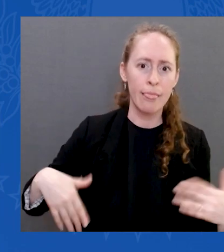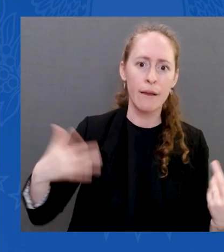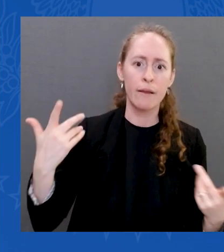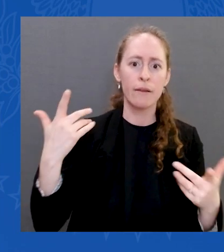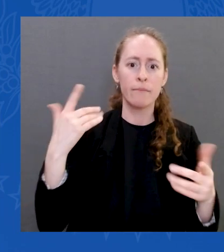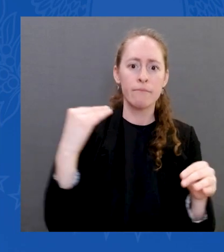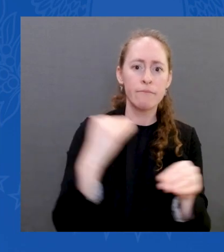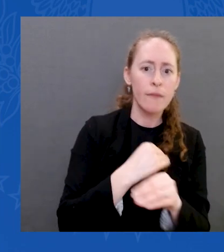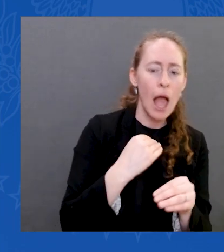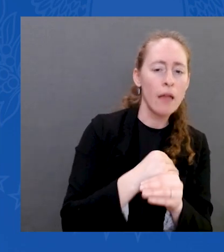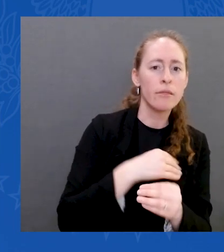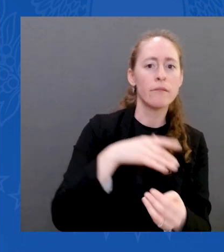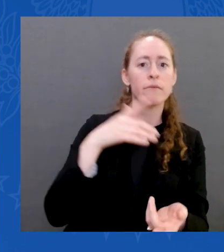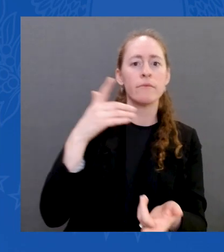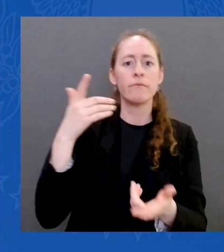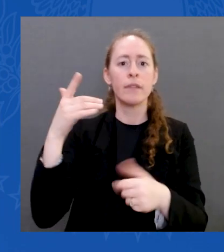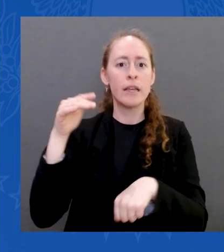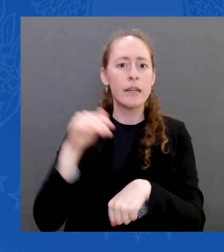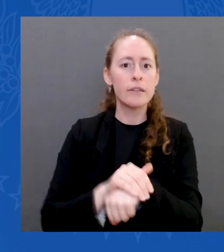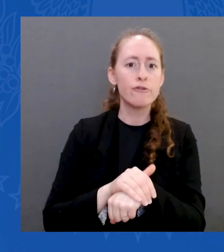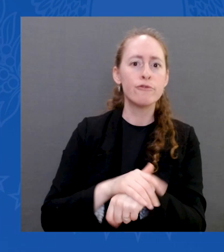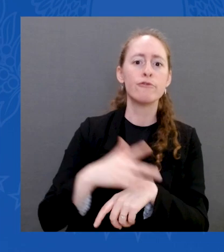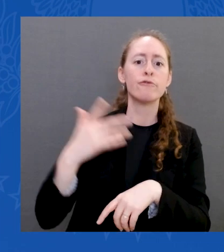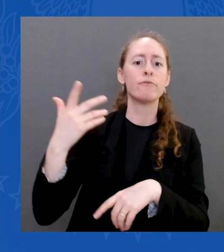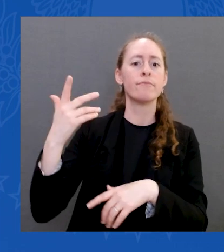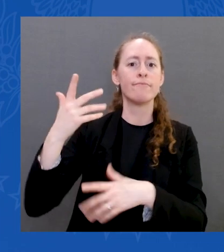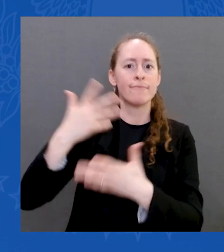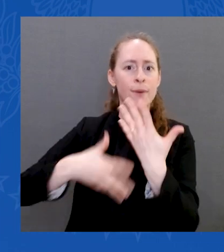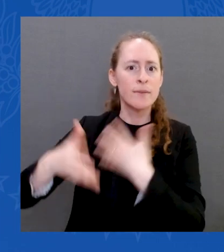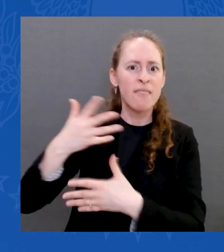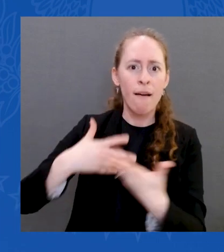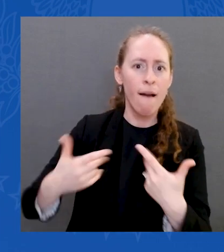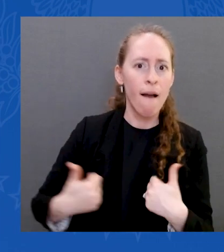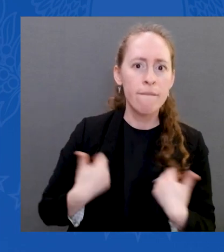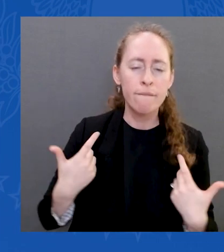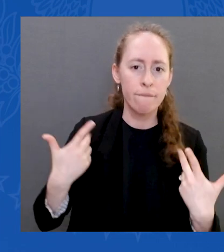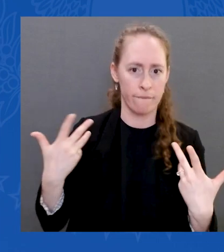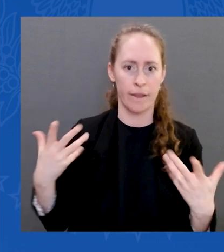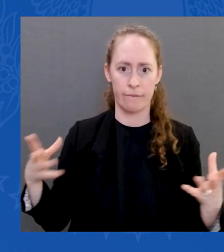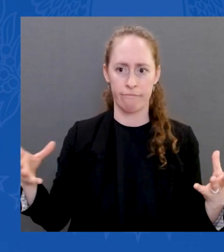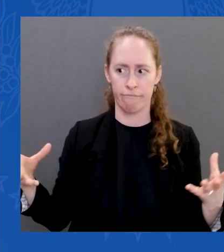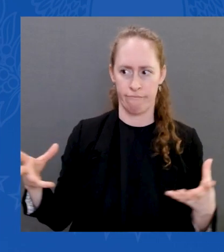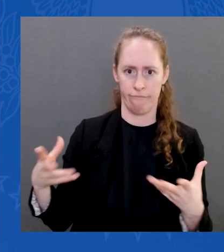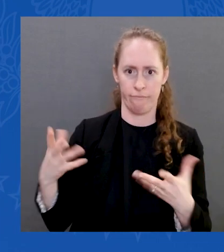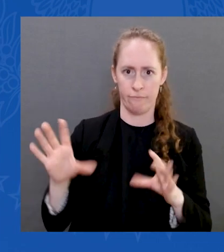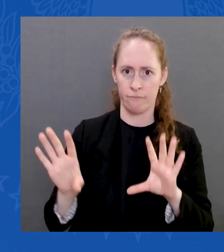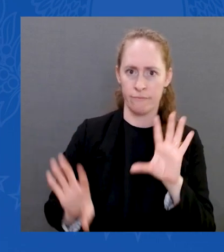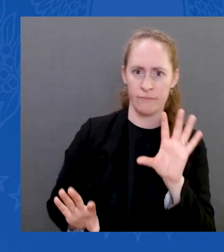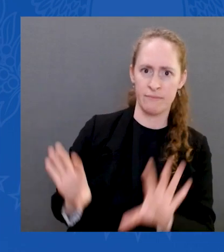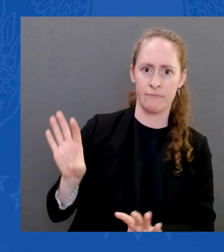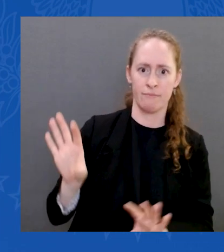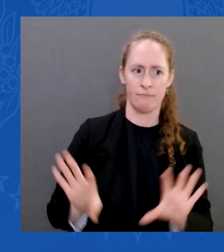teachers are seeing young children struggle to interact in group settings, to manage conflict, to take turns.